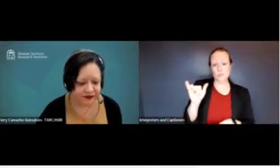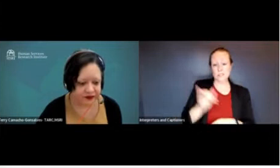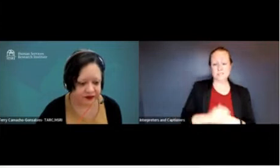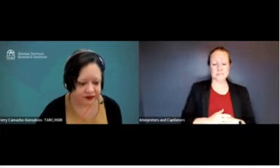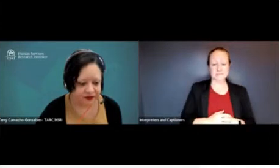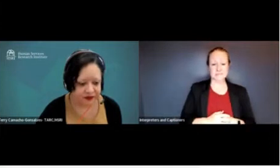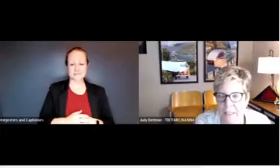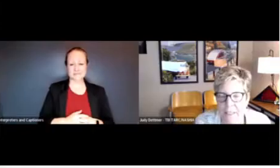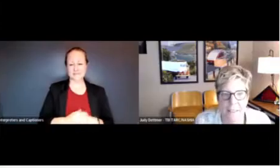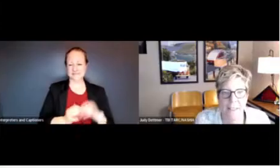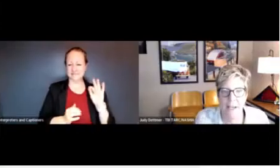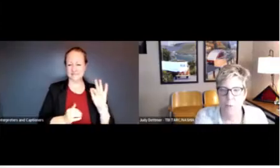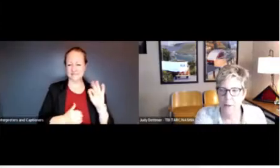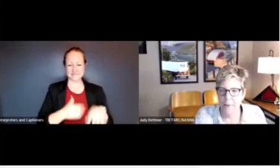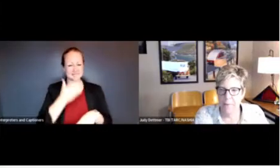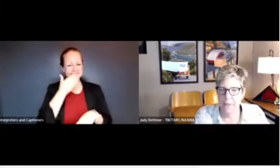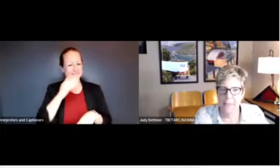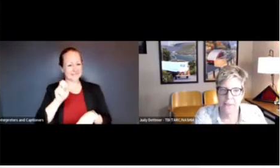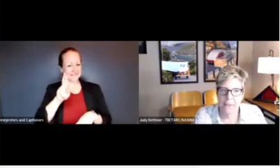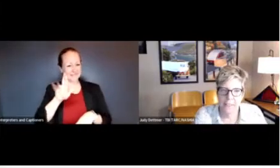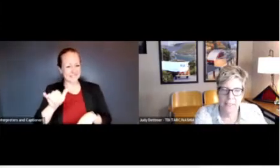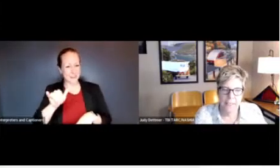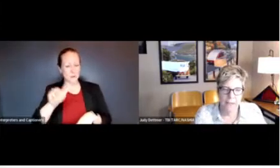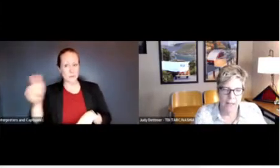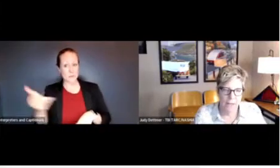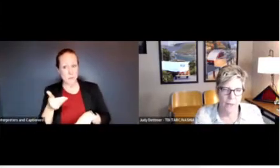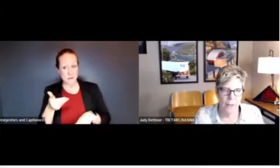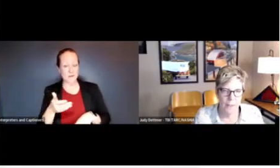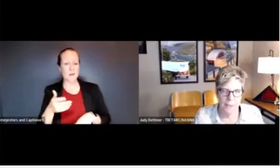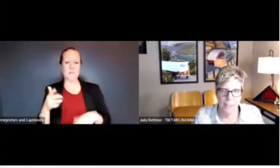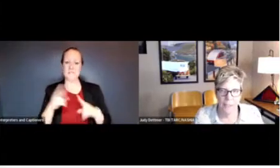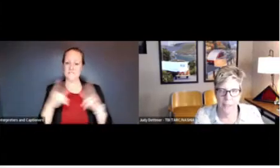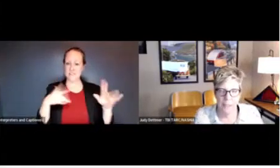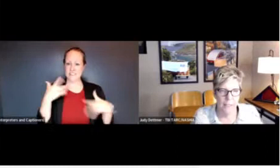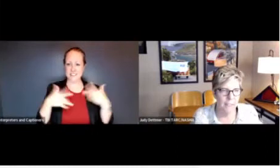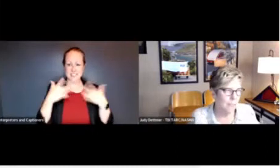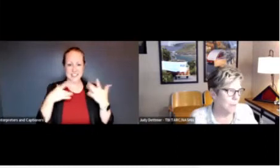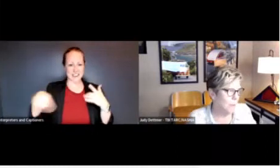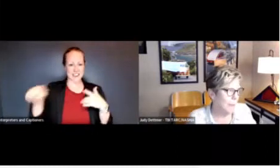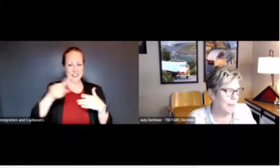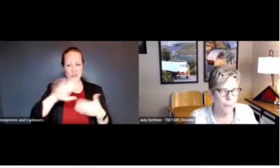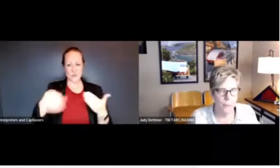Judy Dettmer: Great. Thank you, Terry. Welcome, everybody. It's really exciting to have you all attending this webinar. We're